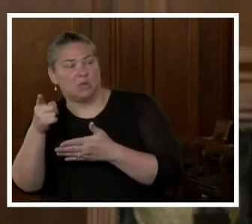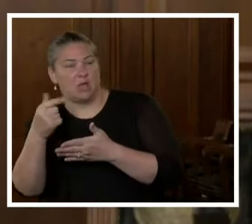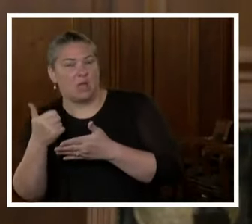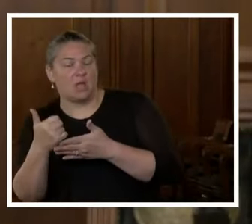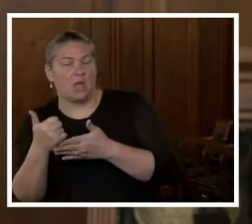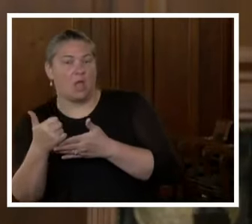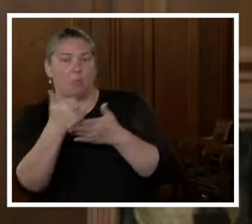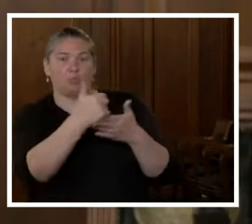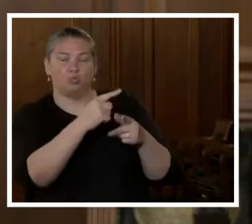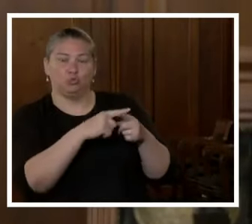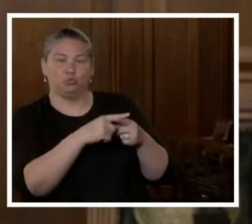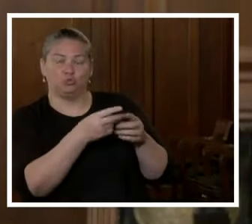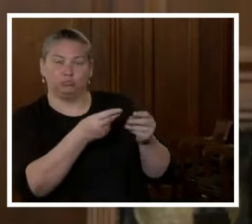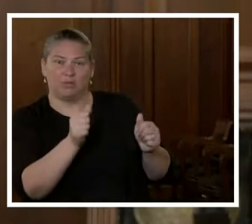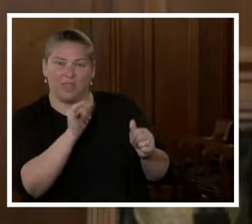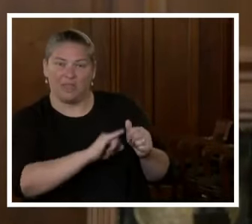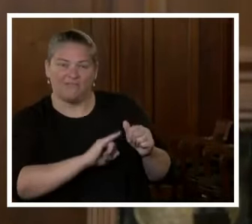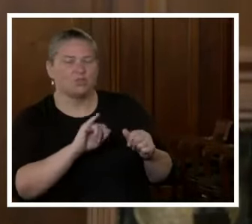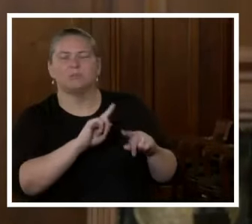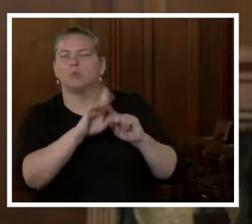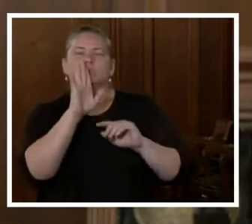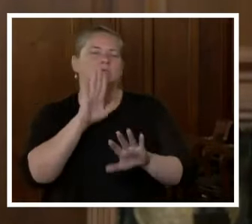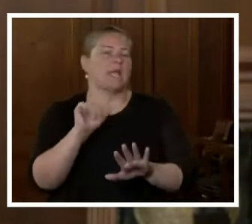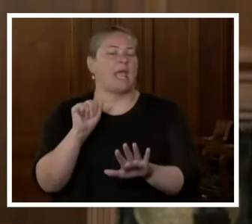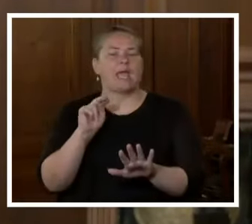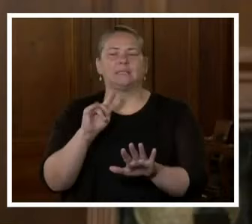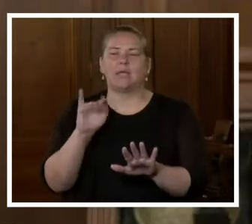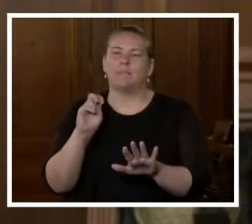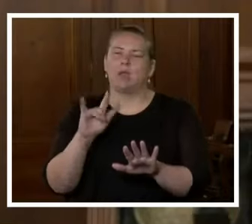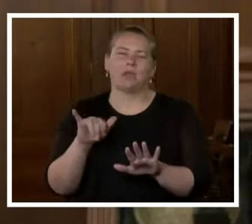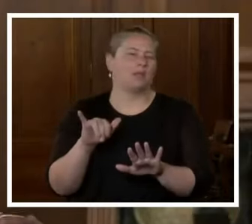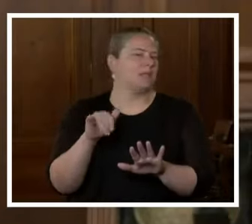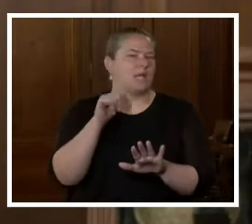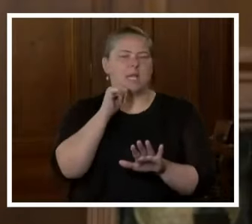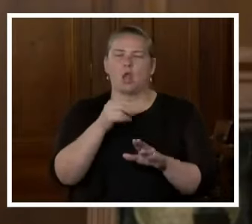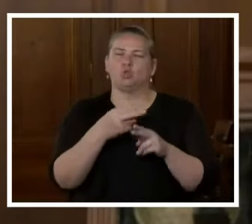I'D WANT TO TALK TO FOLKS,